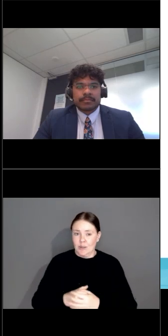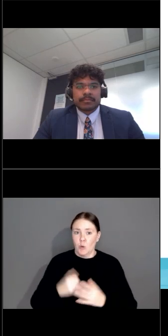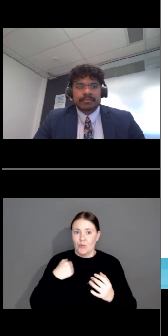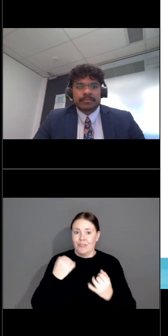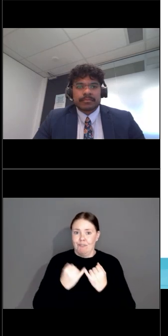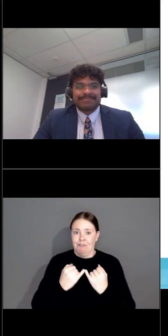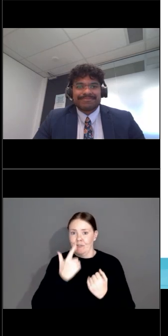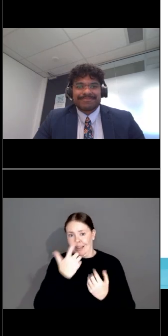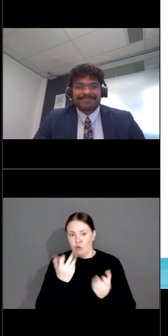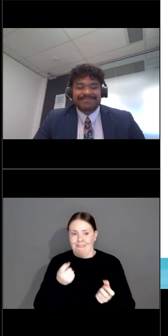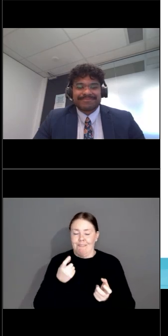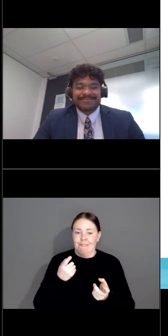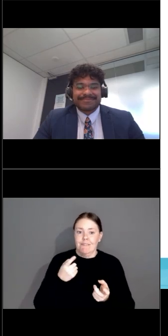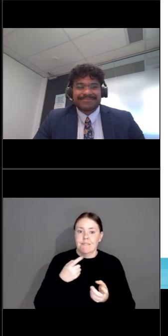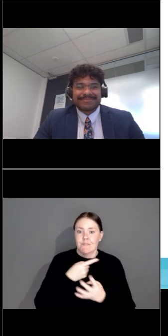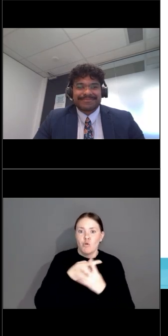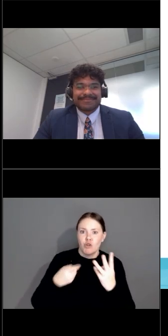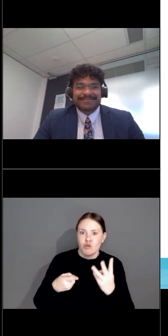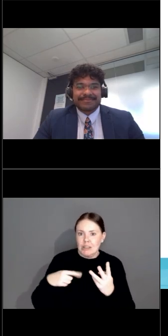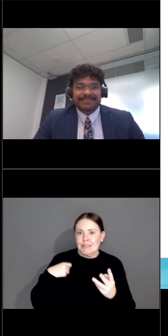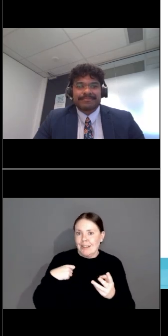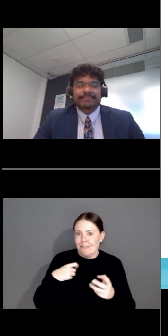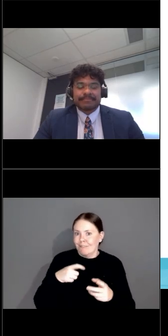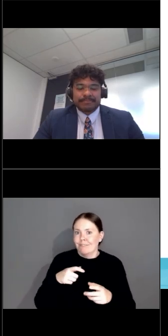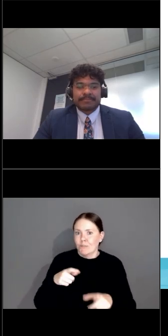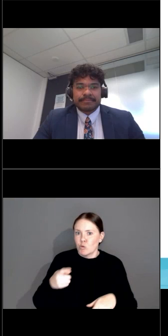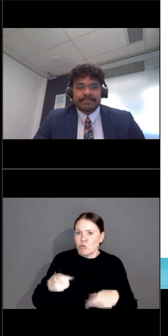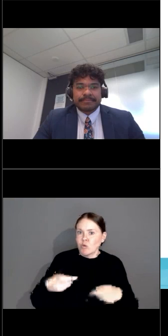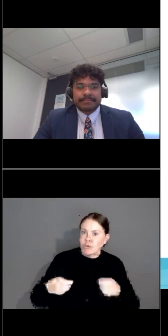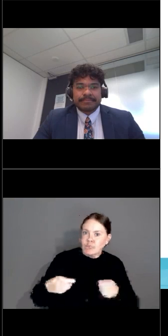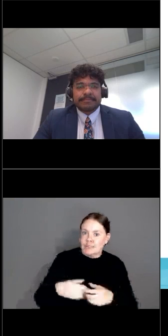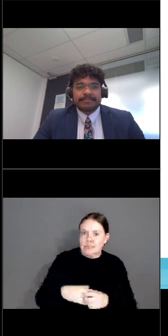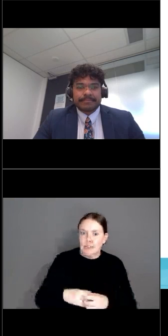and you know talk about where we're going and what we're doing just to help about because just like